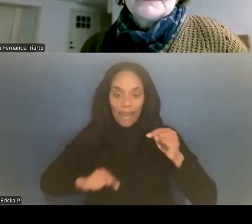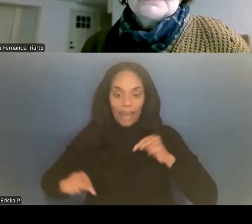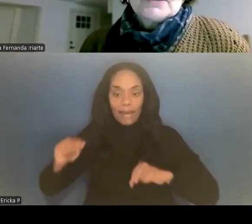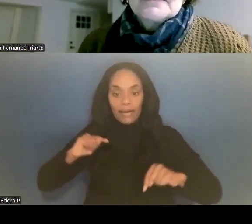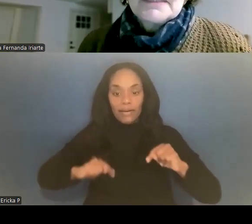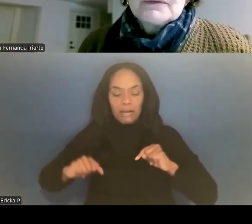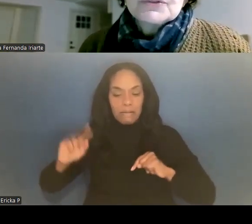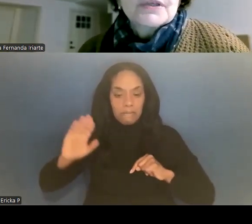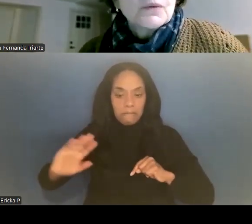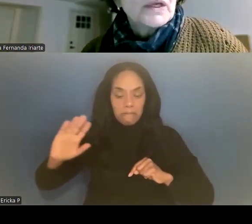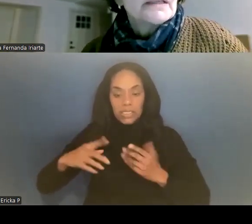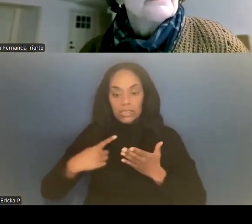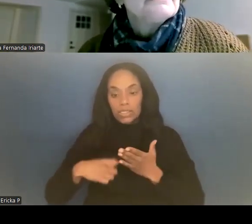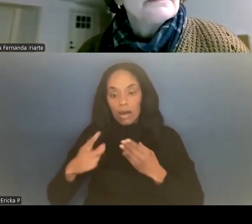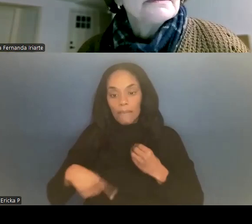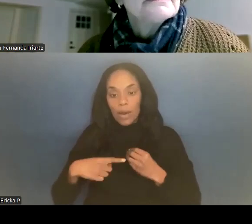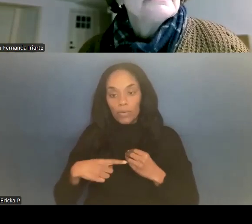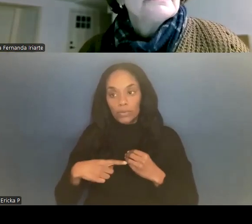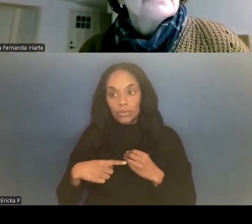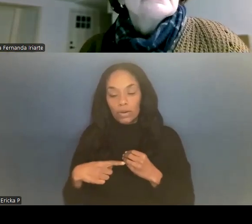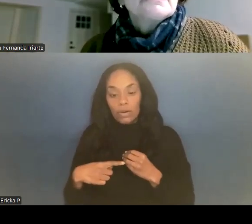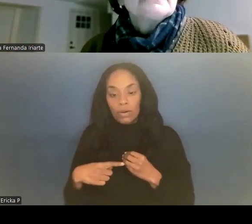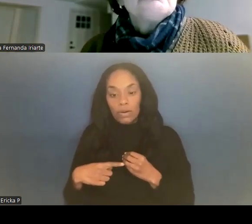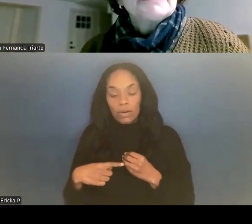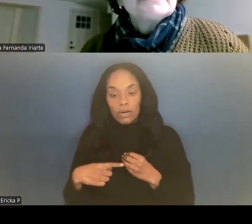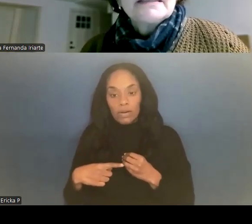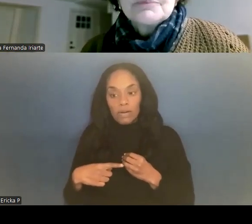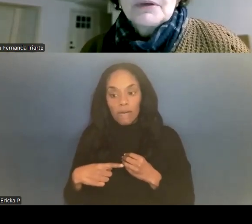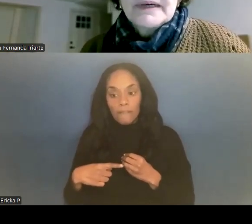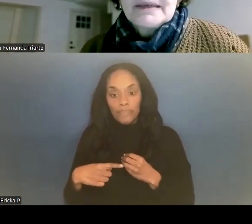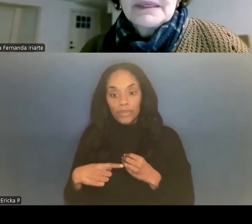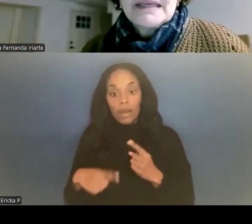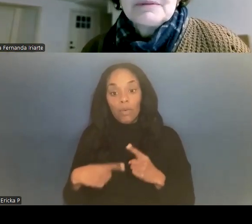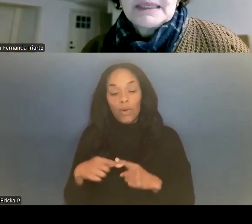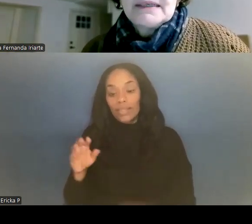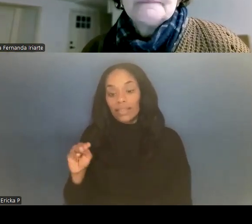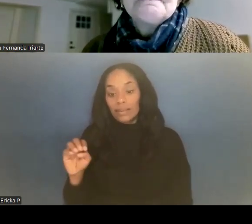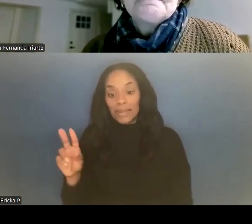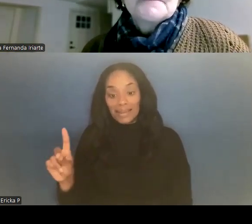and talk about when the, Medicaid program came about.